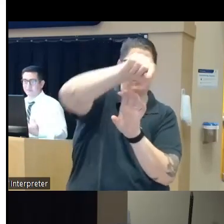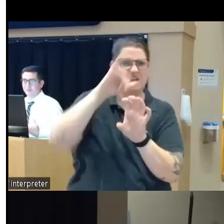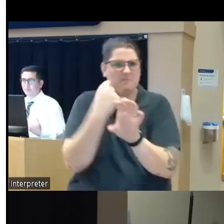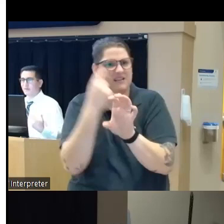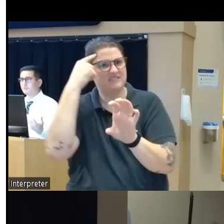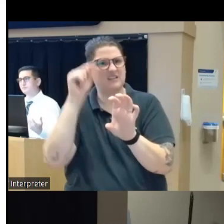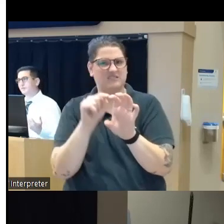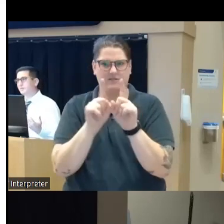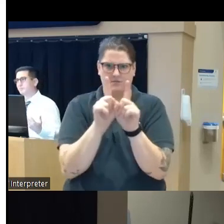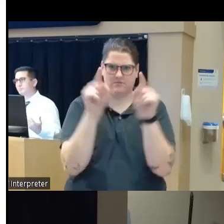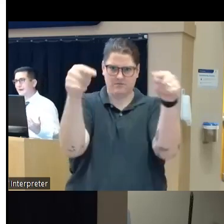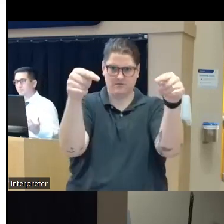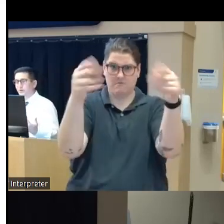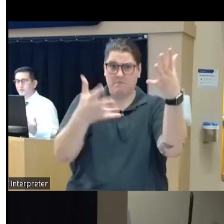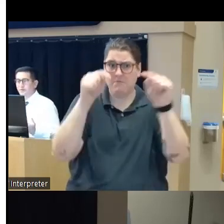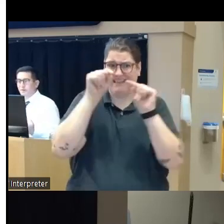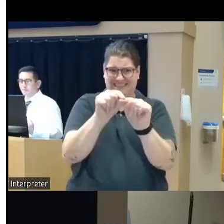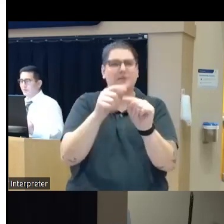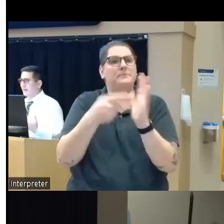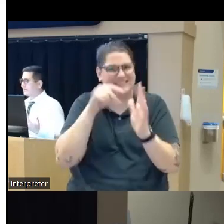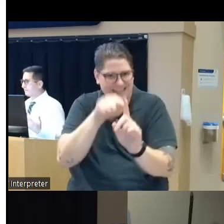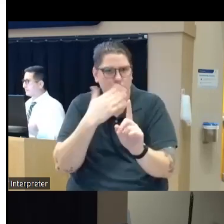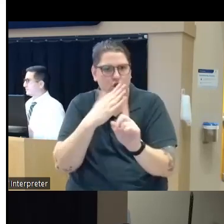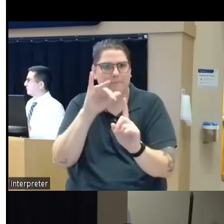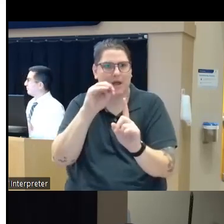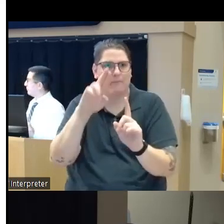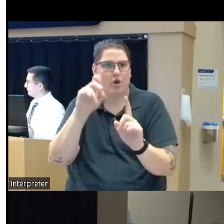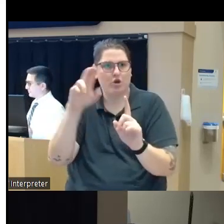looking to see you know could this be a good biomarker for cognitive functioning or overall